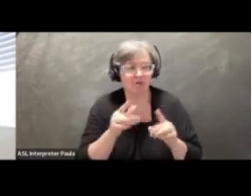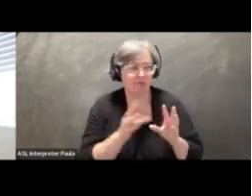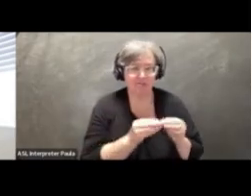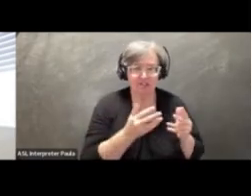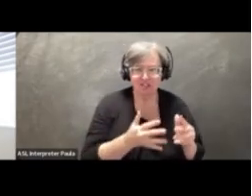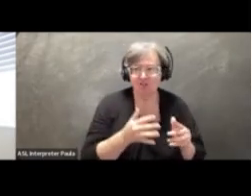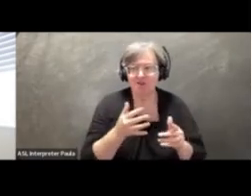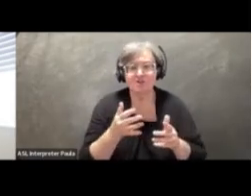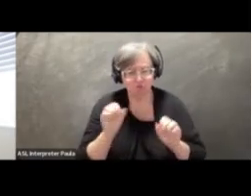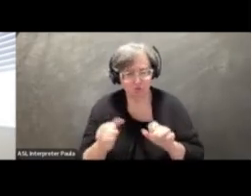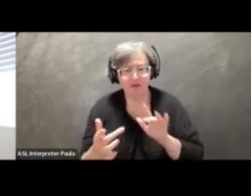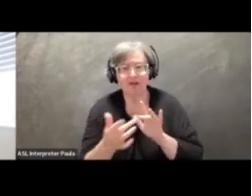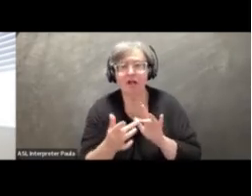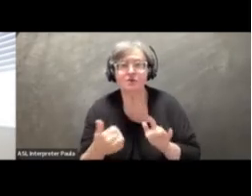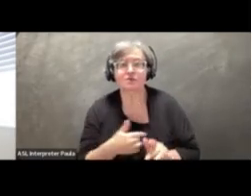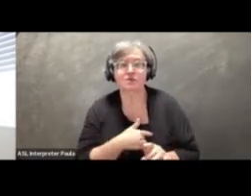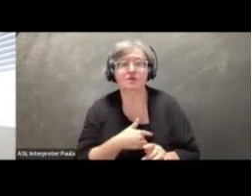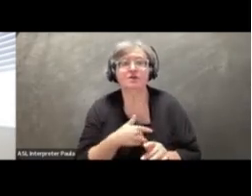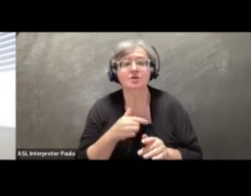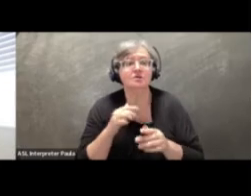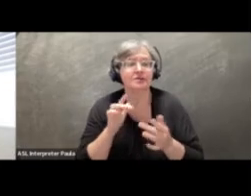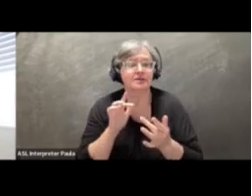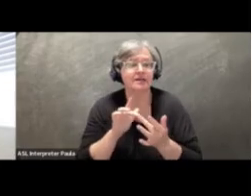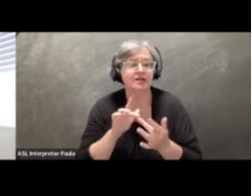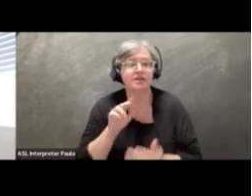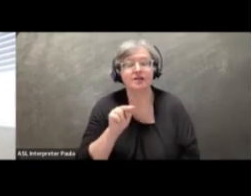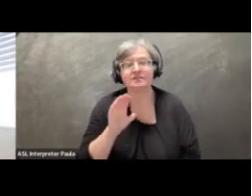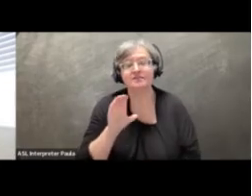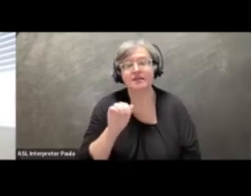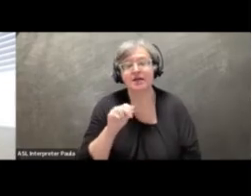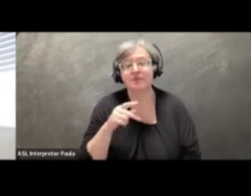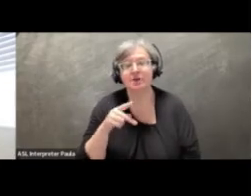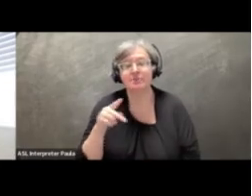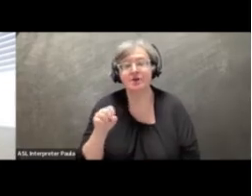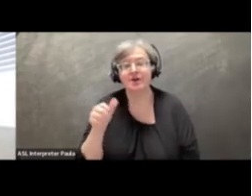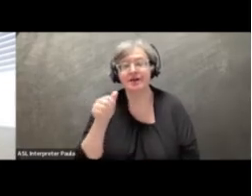out to us at ncapps@hsri.org.